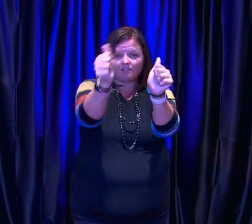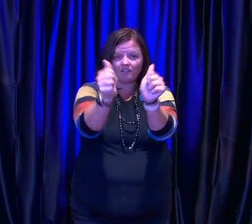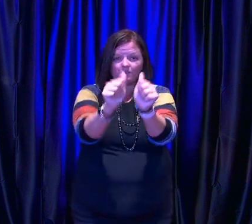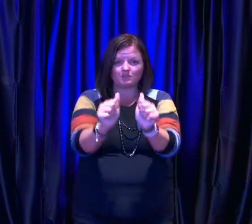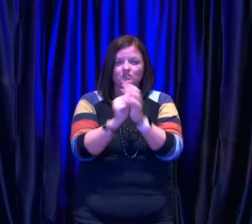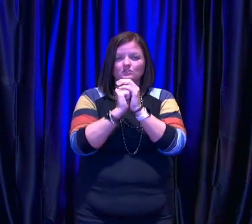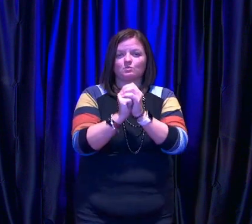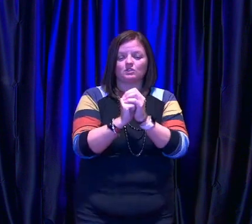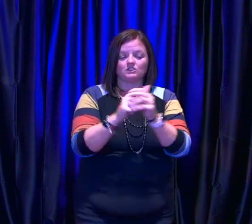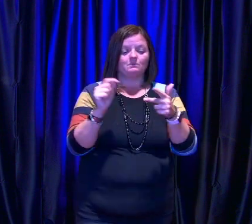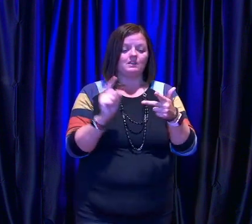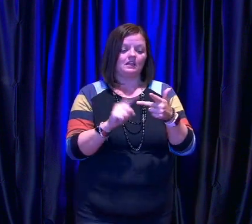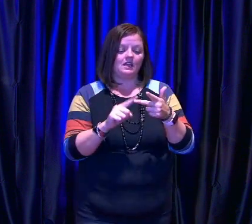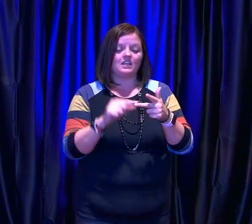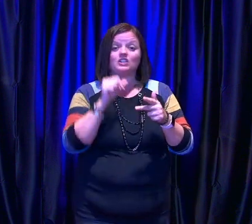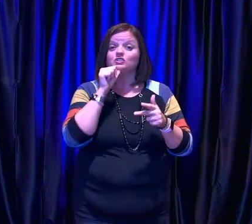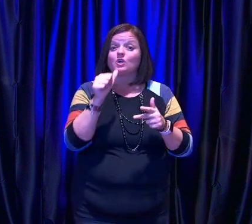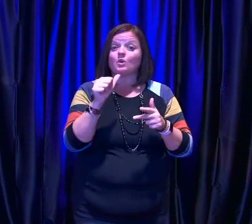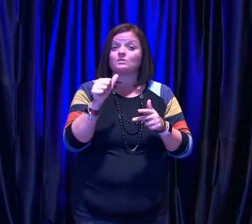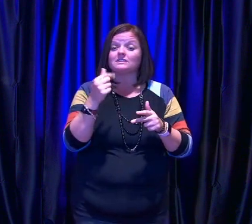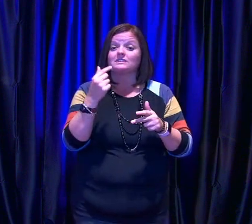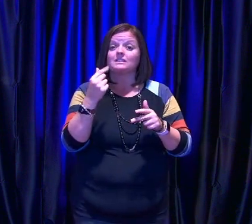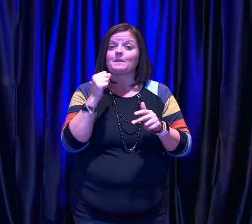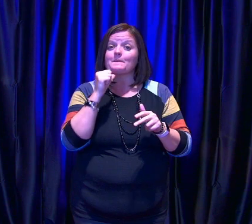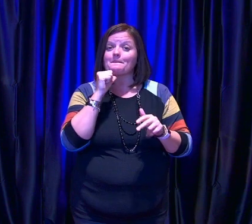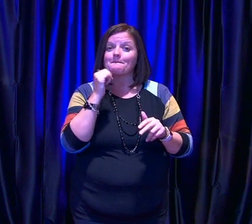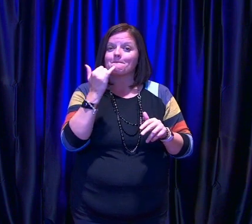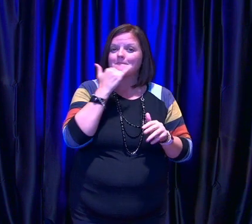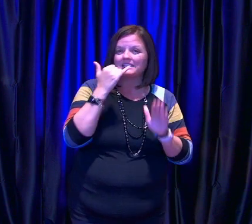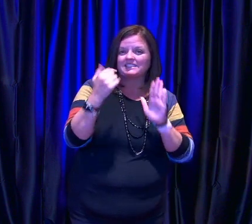don't don't misuse or misrepresent disrespect